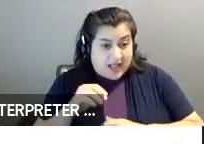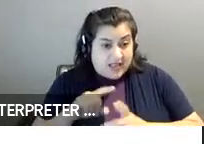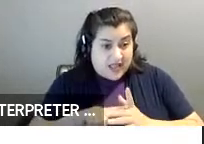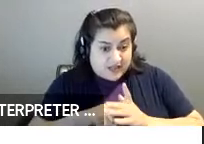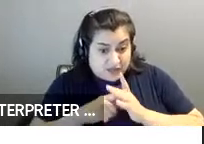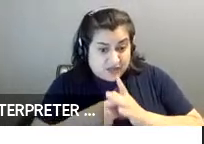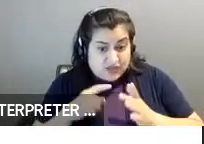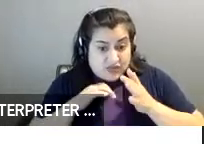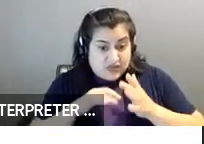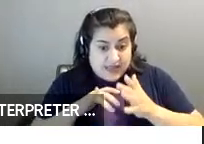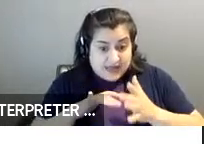and we did a collection.